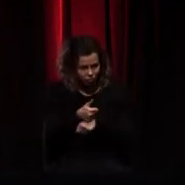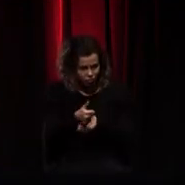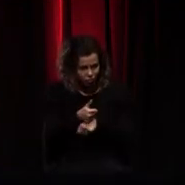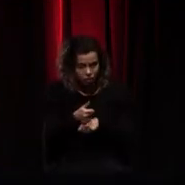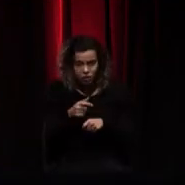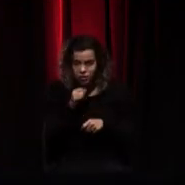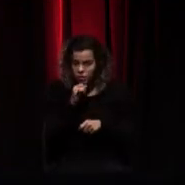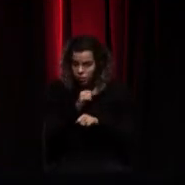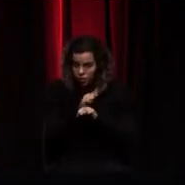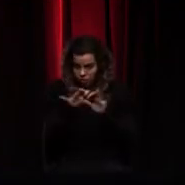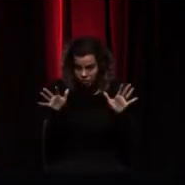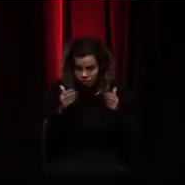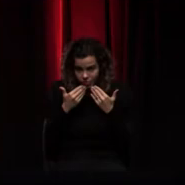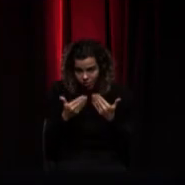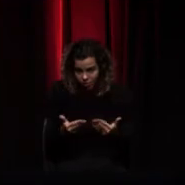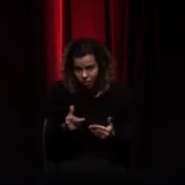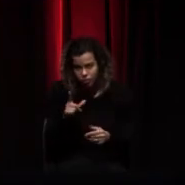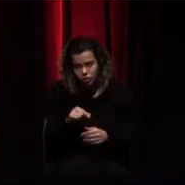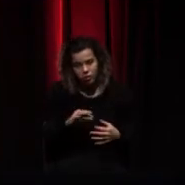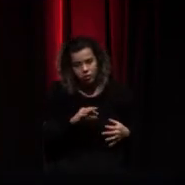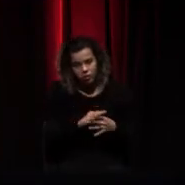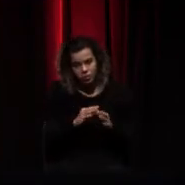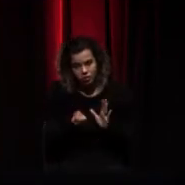identify the content as sponsored by a brand,